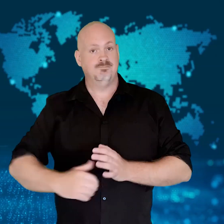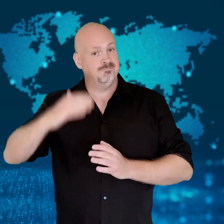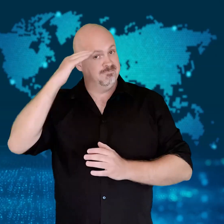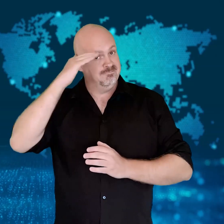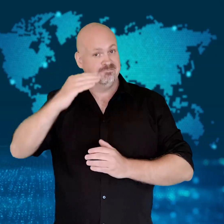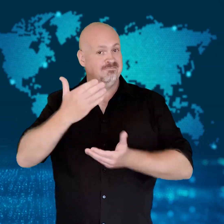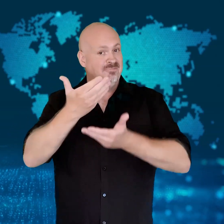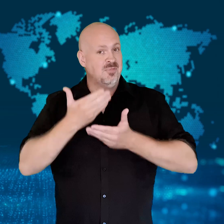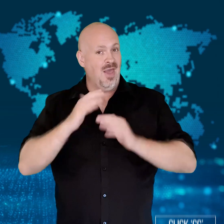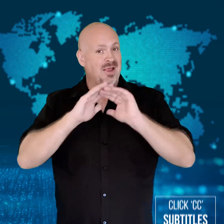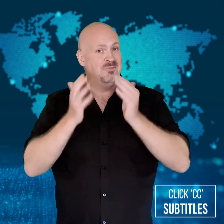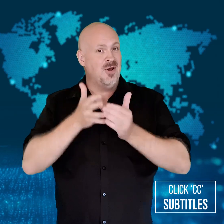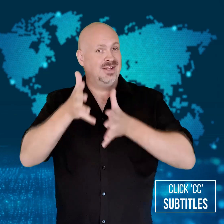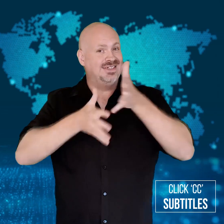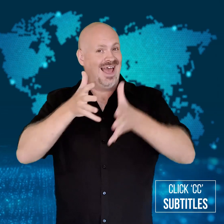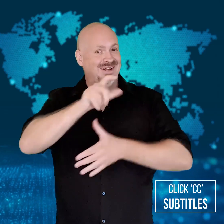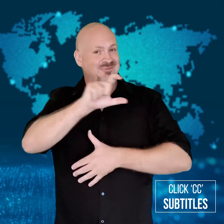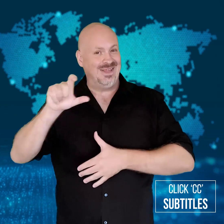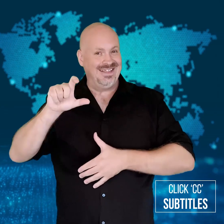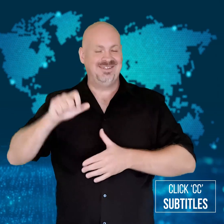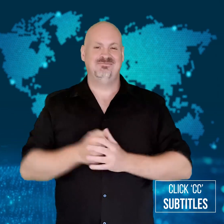Welcome to WorldSign Week!